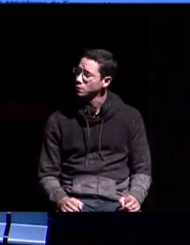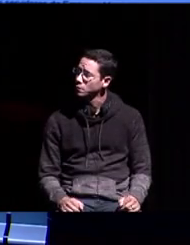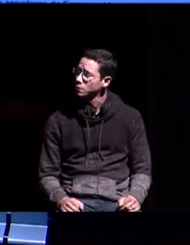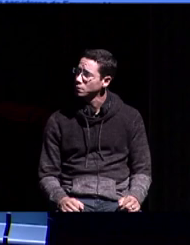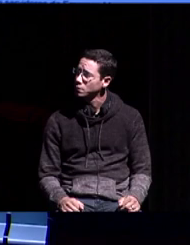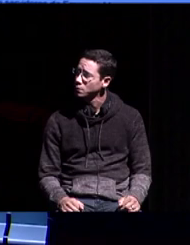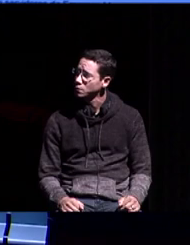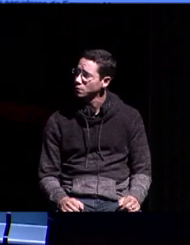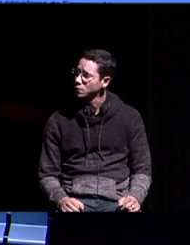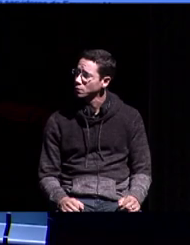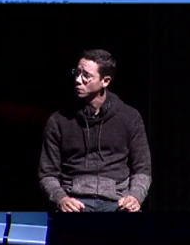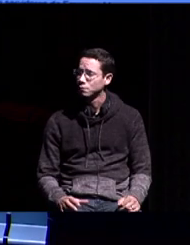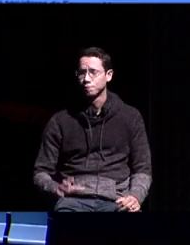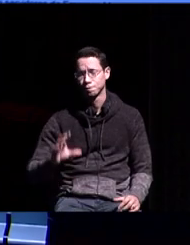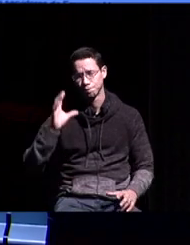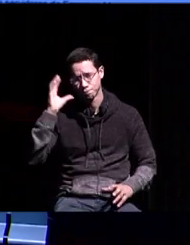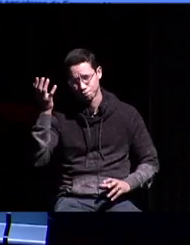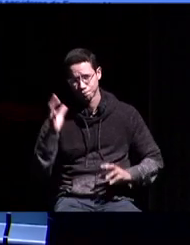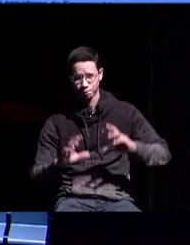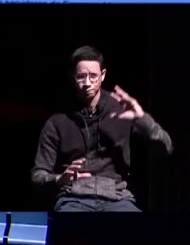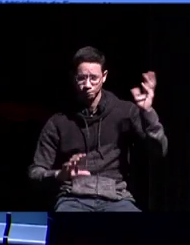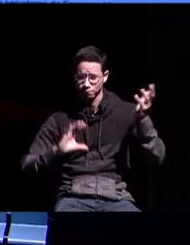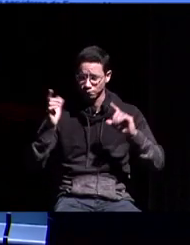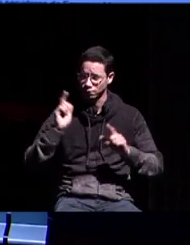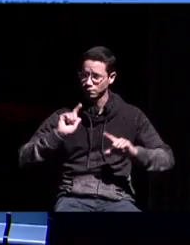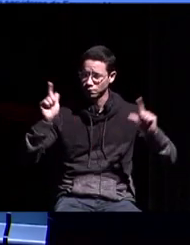of a few strikes in the sector.